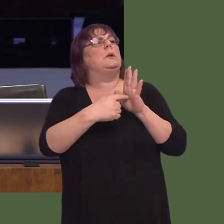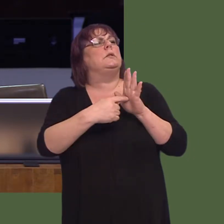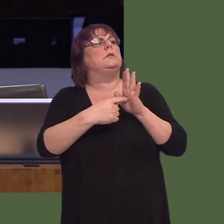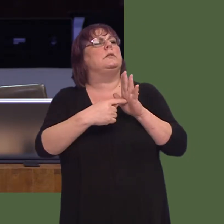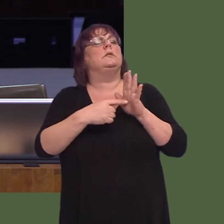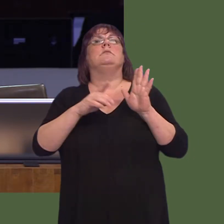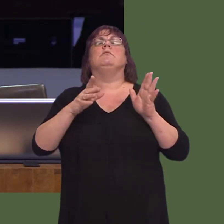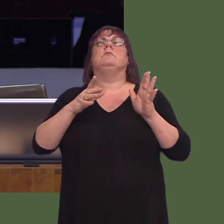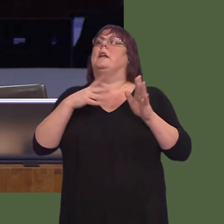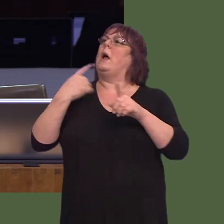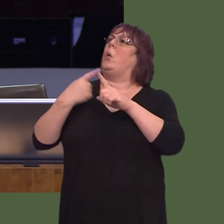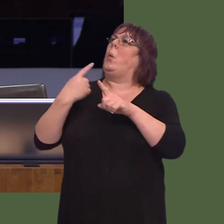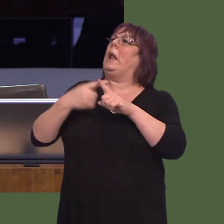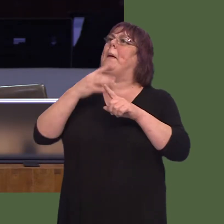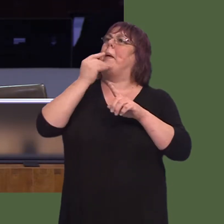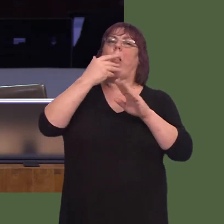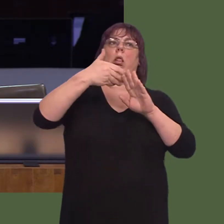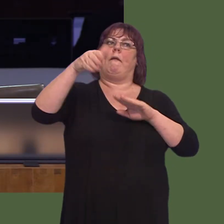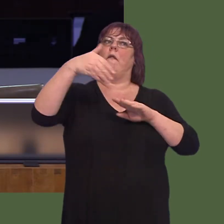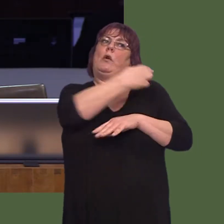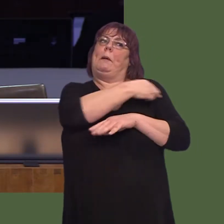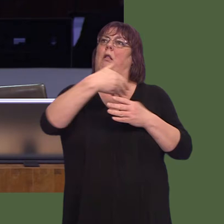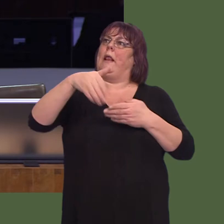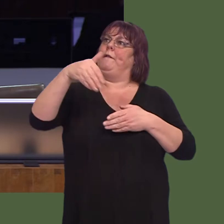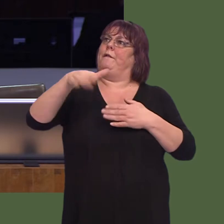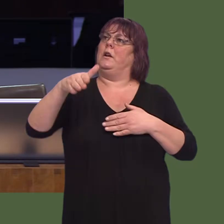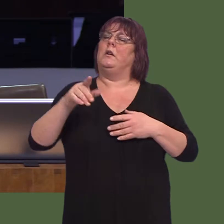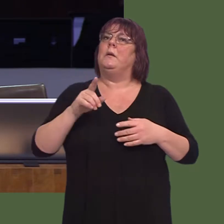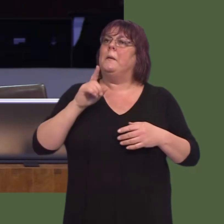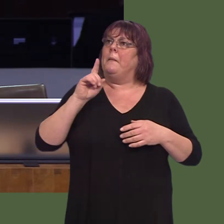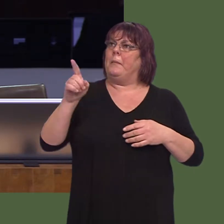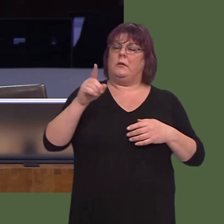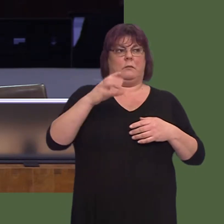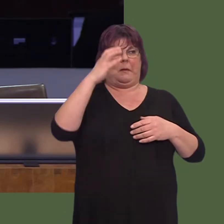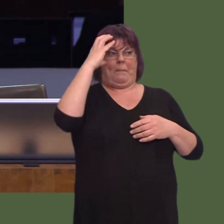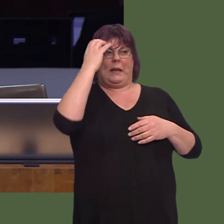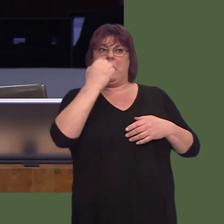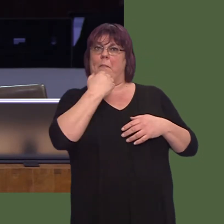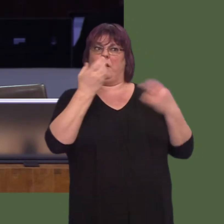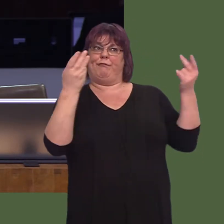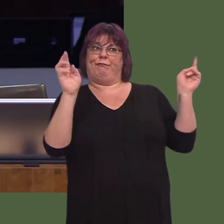it's how quickly you move people out of them. But the truth of the matter is there's been a very substantial cut in the number of beds